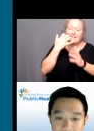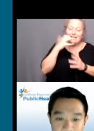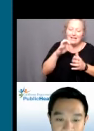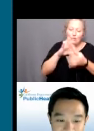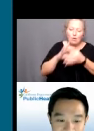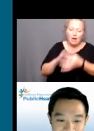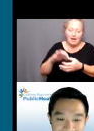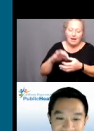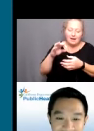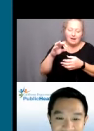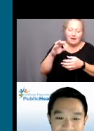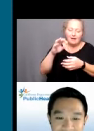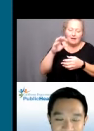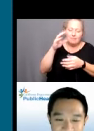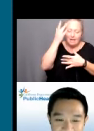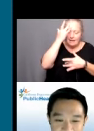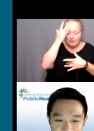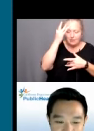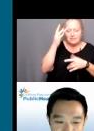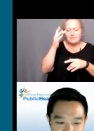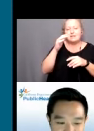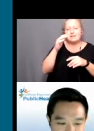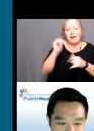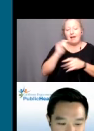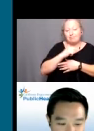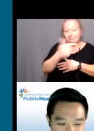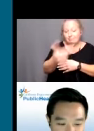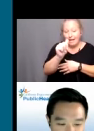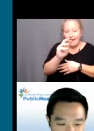among California workers. I'll turn it over to you, Amy.